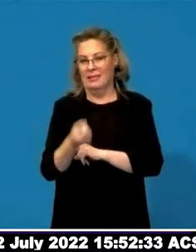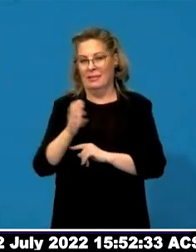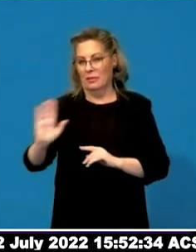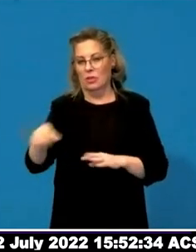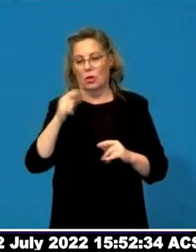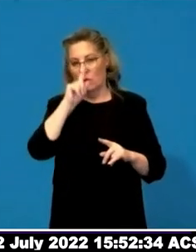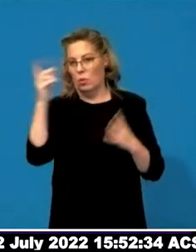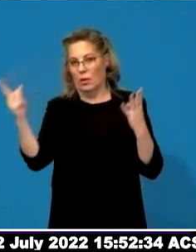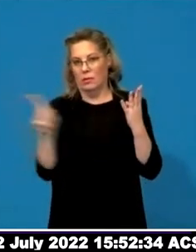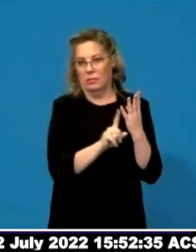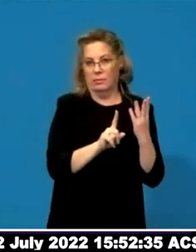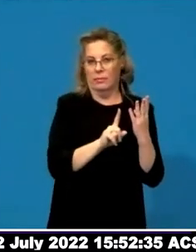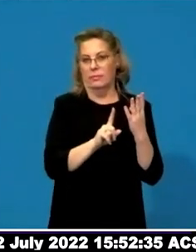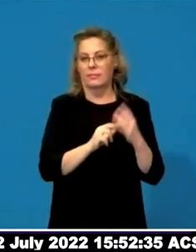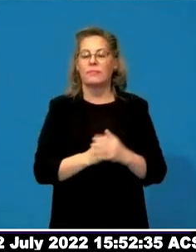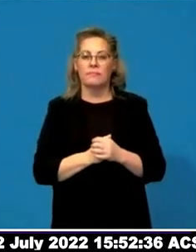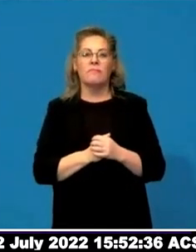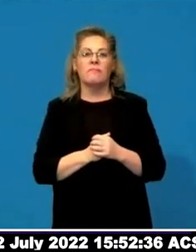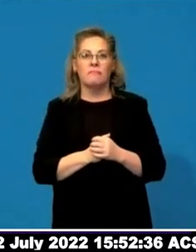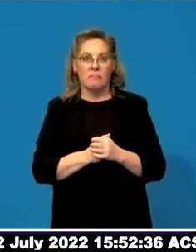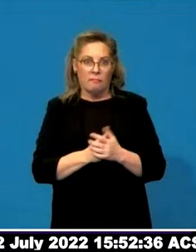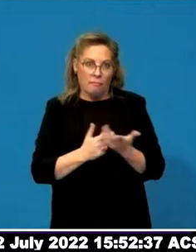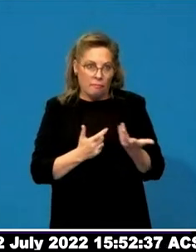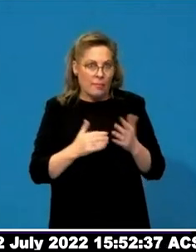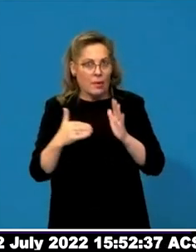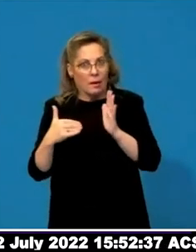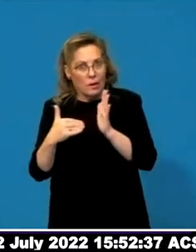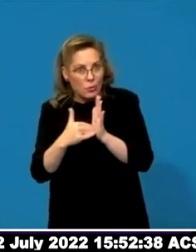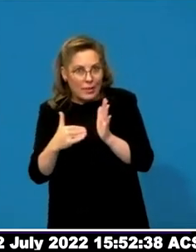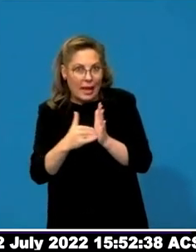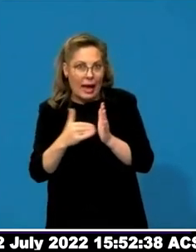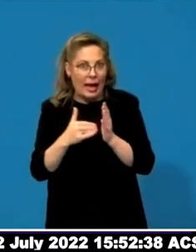And today we had to reshuffle a little bit the timetable,